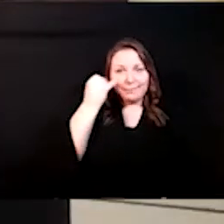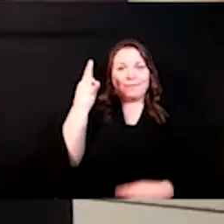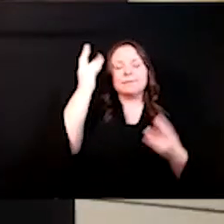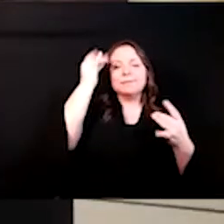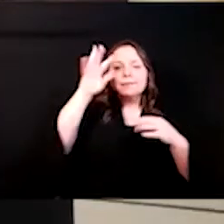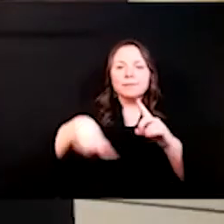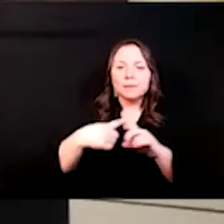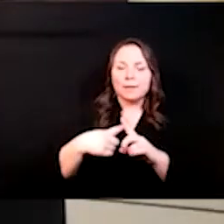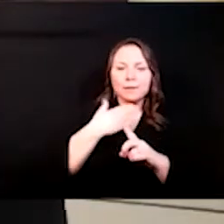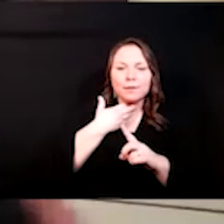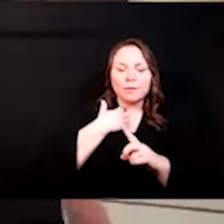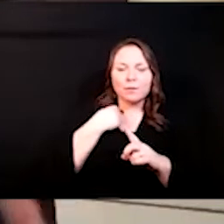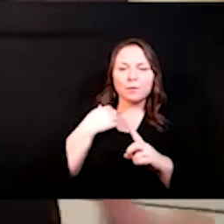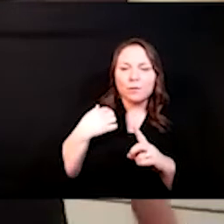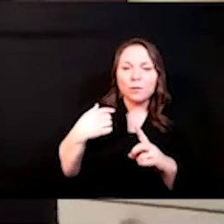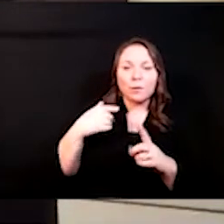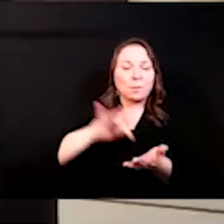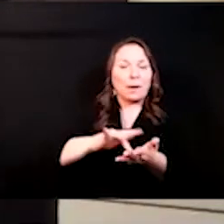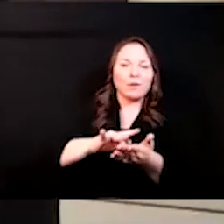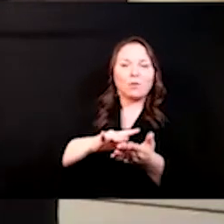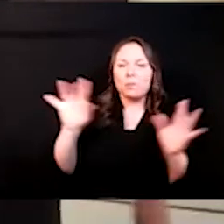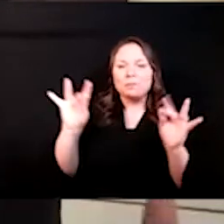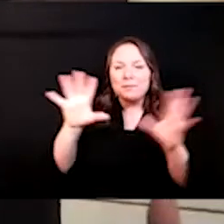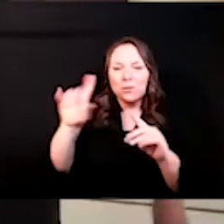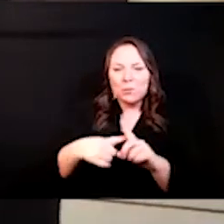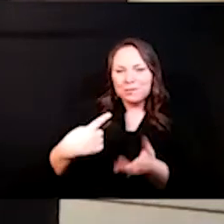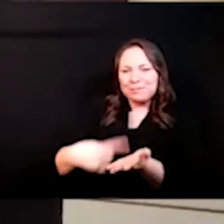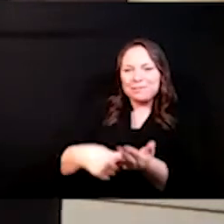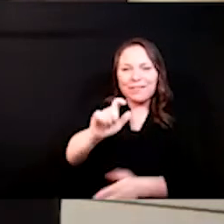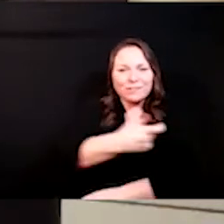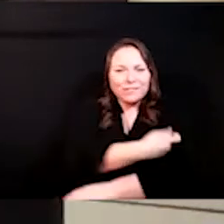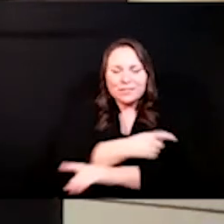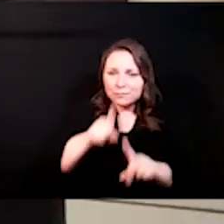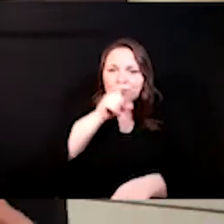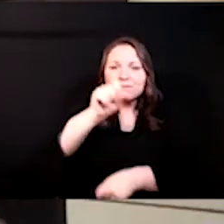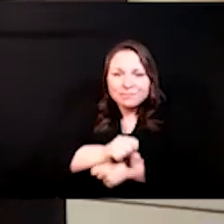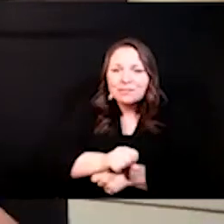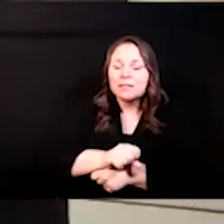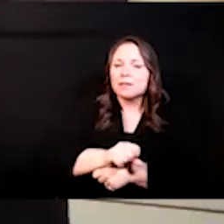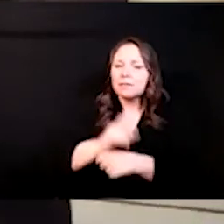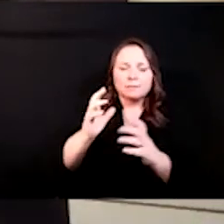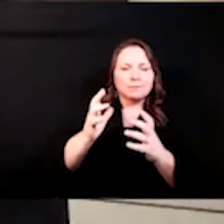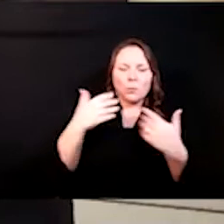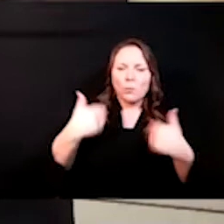A MINUTE TO THINK ABOUT, YOU KNOW, WE KEEP HEARING MEDICAL MYRRH MIRACLE WHEN WE TALK ABOUT THE VACCINE. IT REALLY